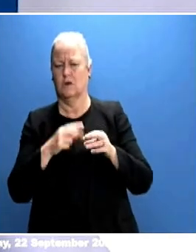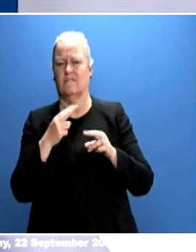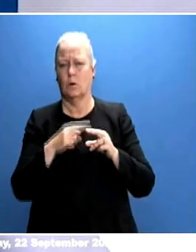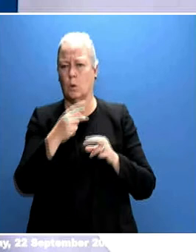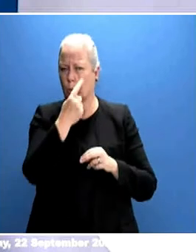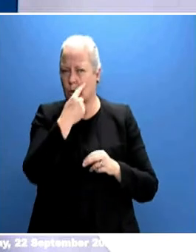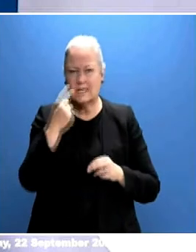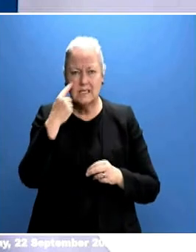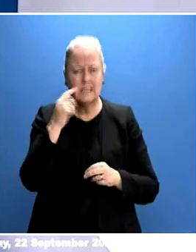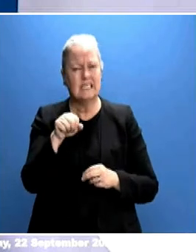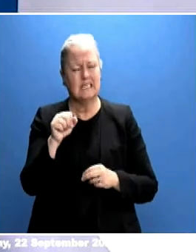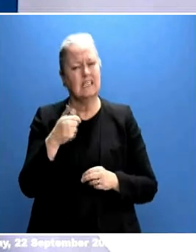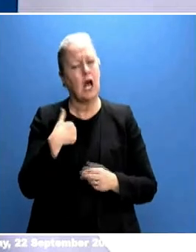No, I assumed that you didn't.